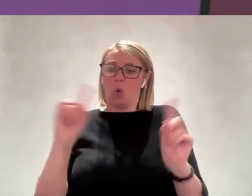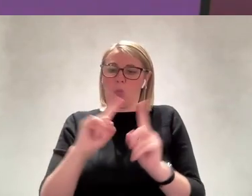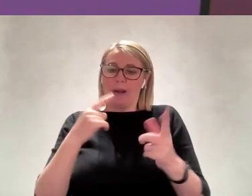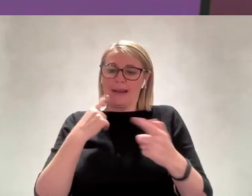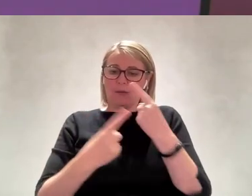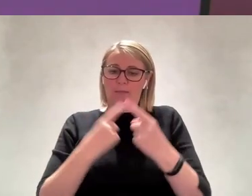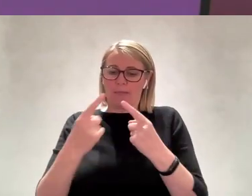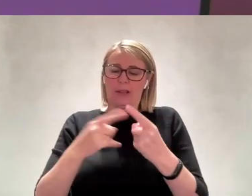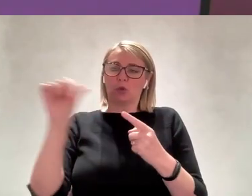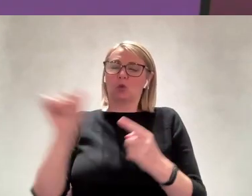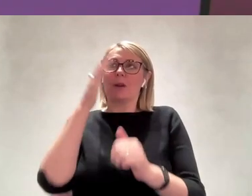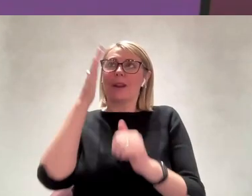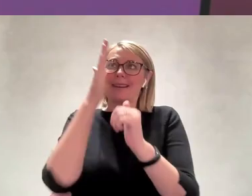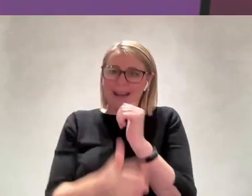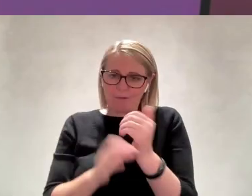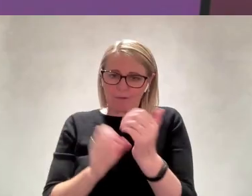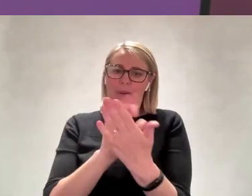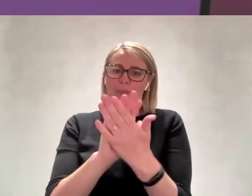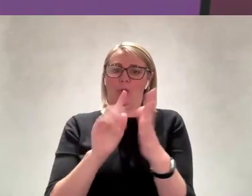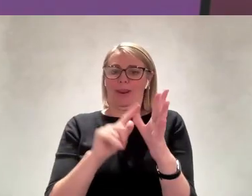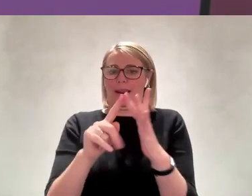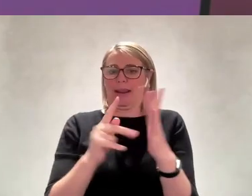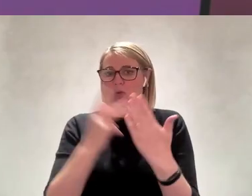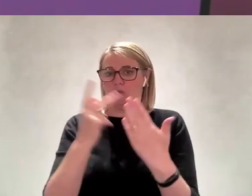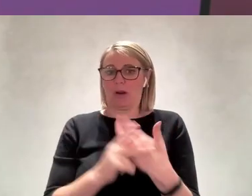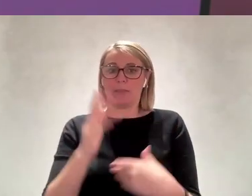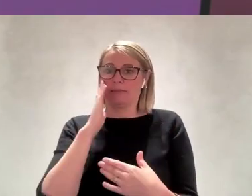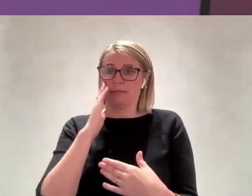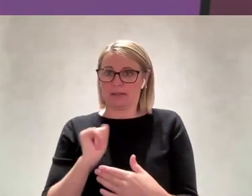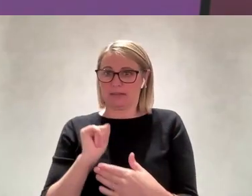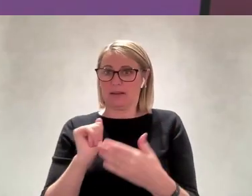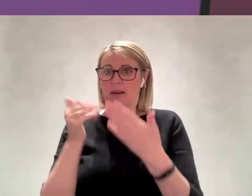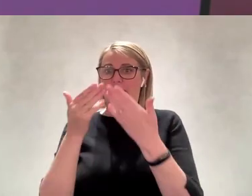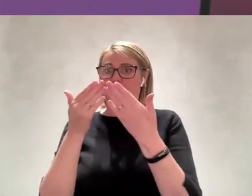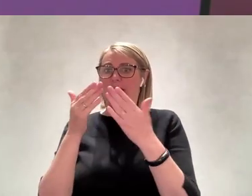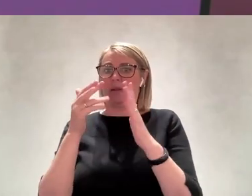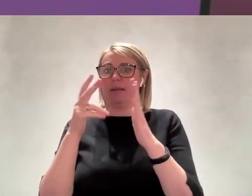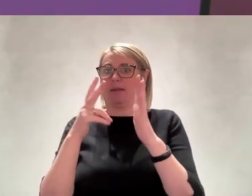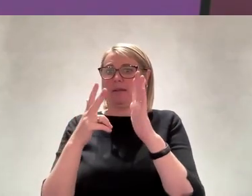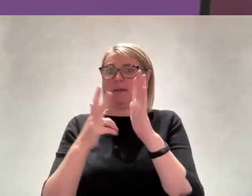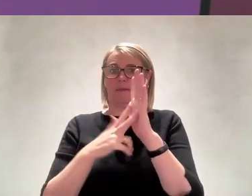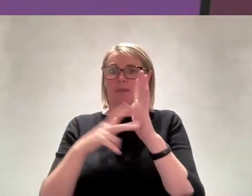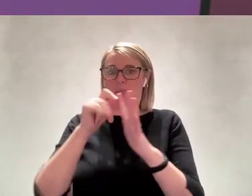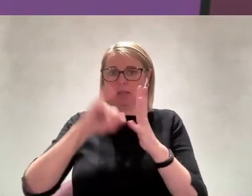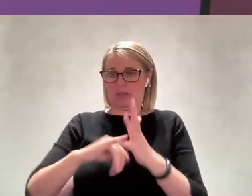be put into an AI program, regardless of a public servants vetting level?